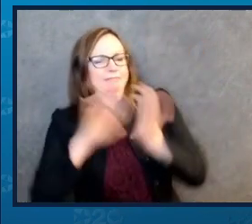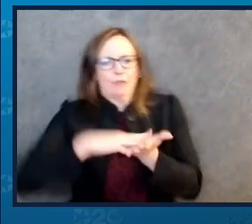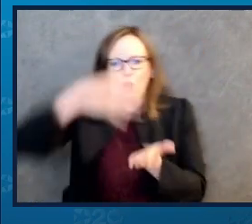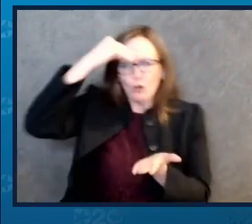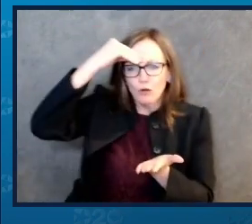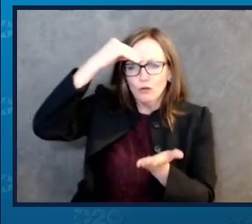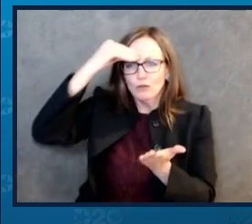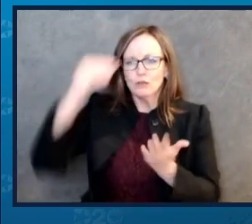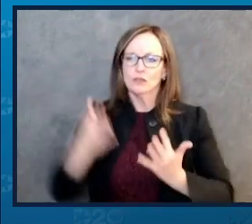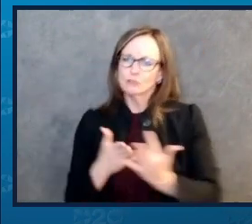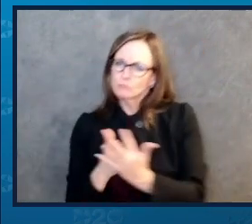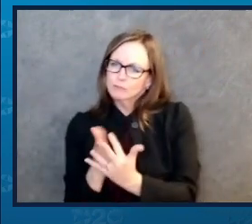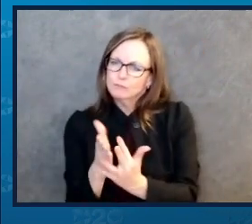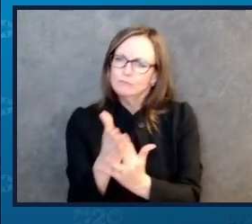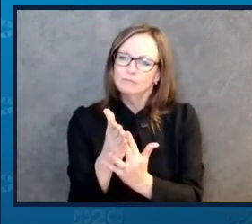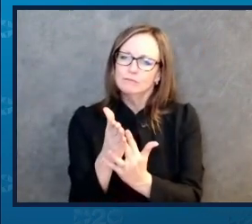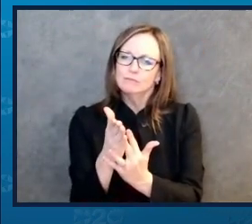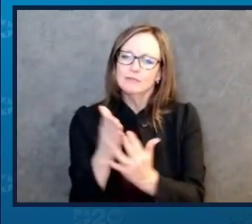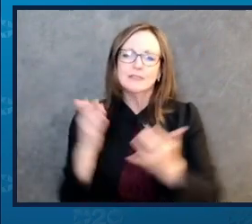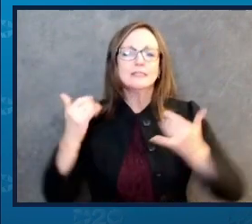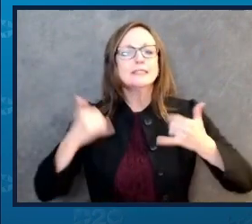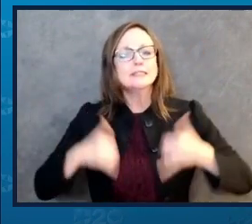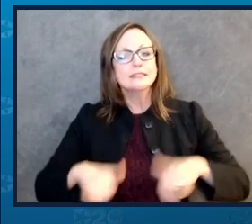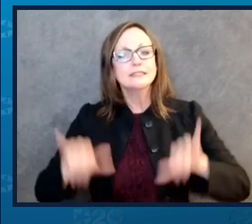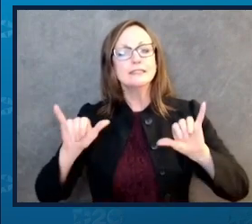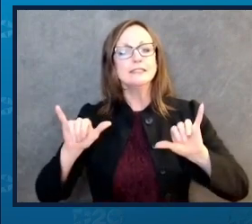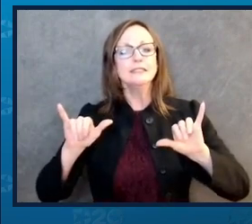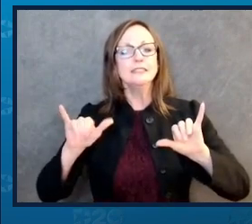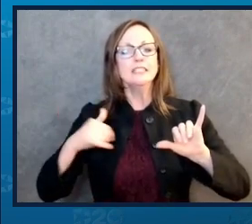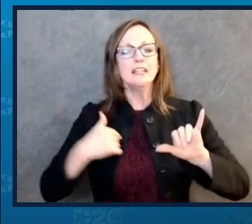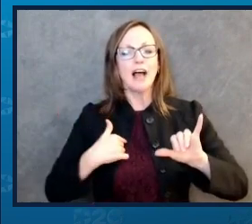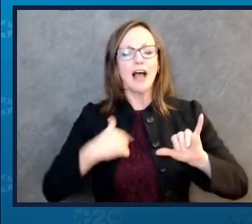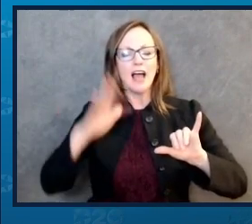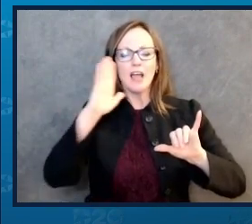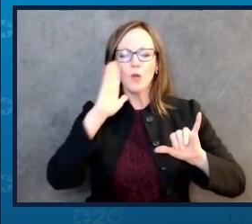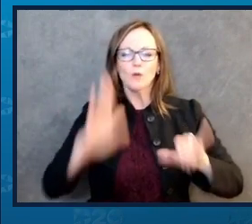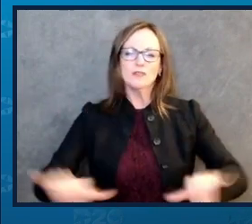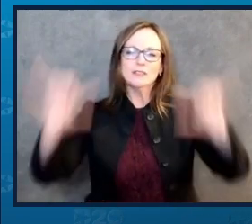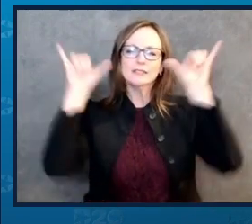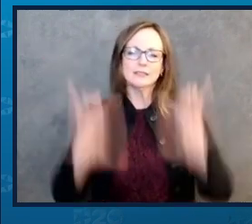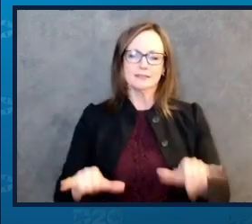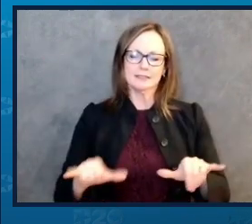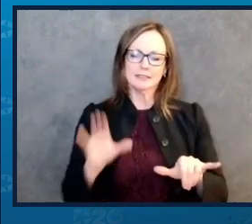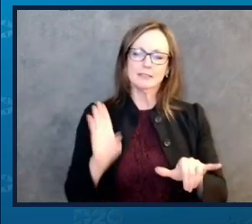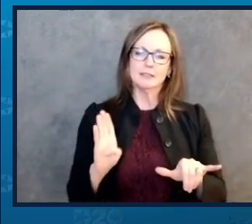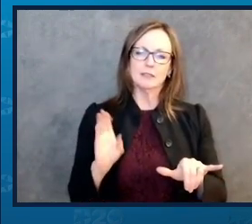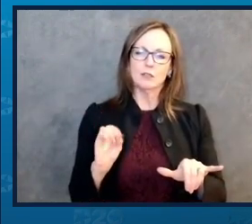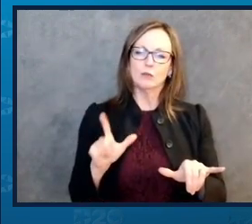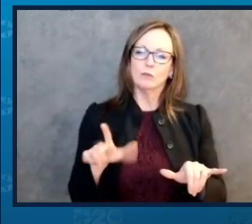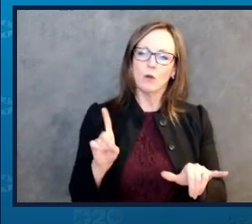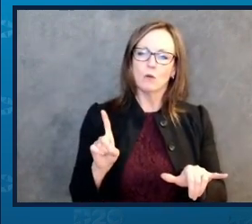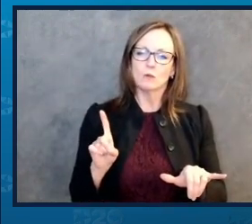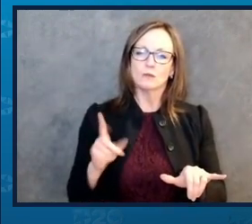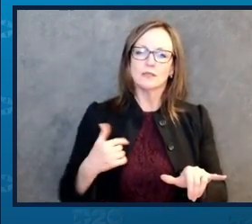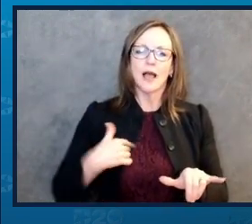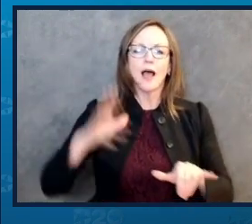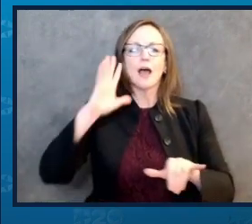ACT BOLDLY AND DEAL WITH OUR CHALLENGES HONESTLY.